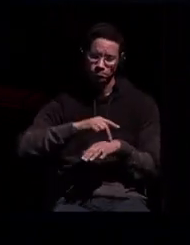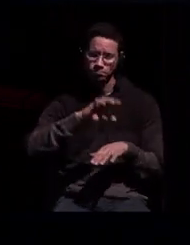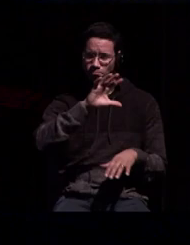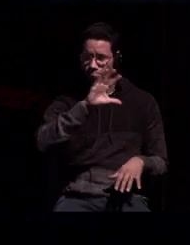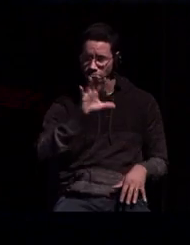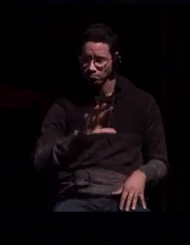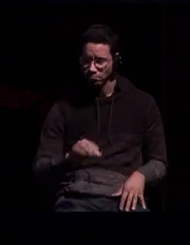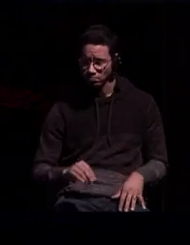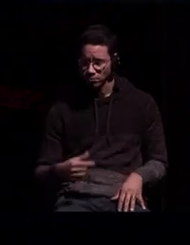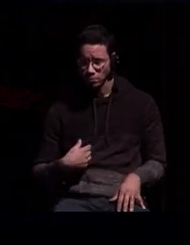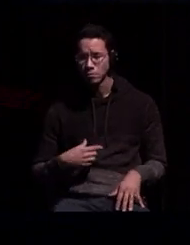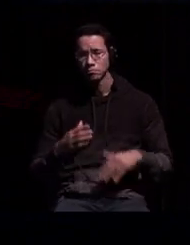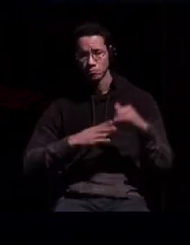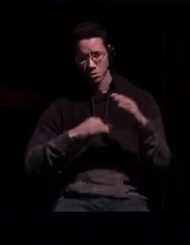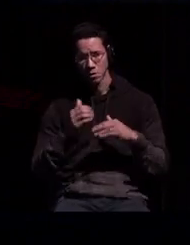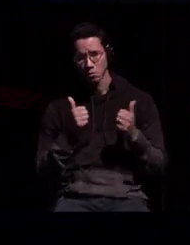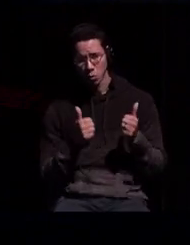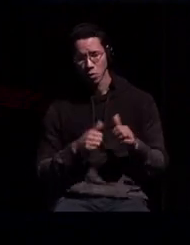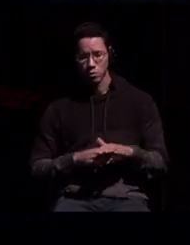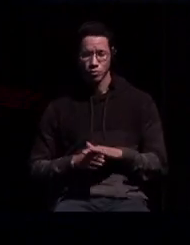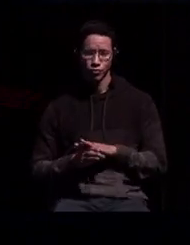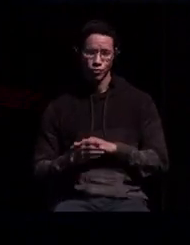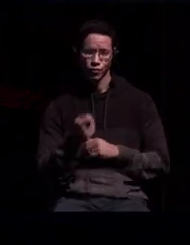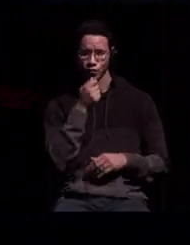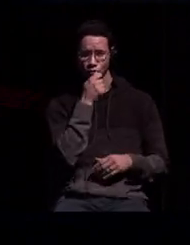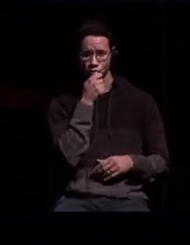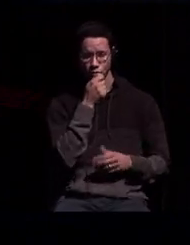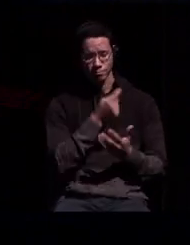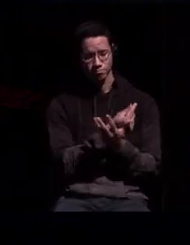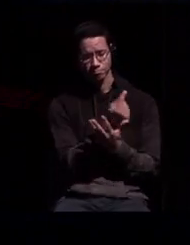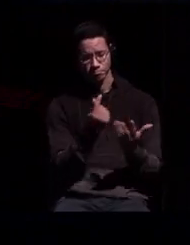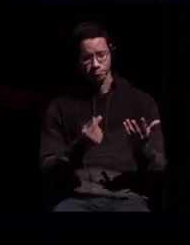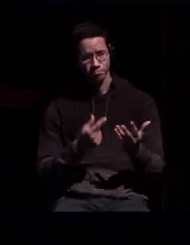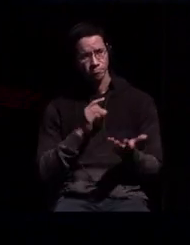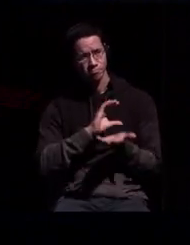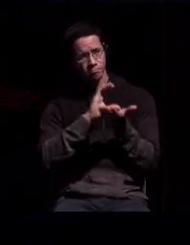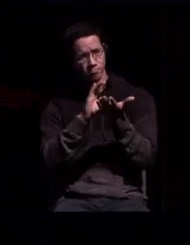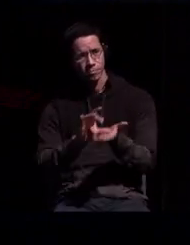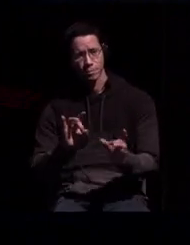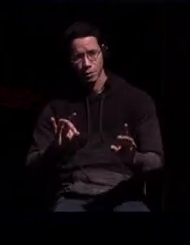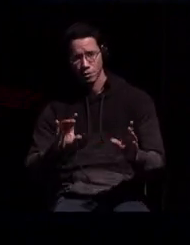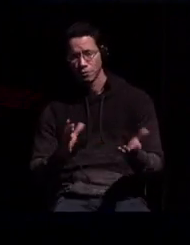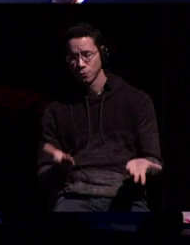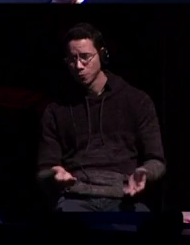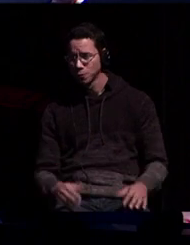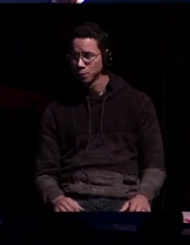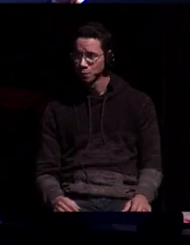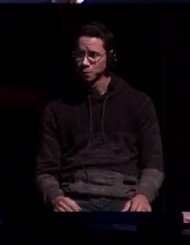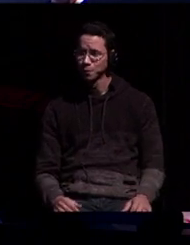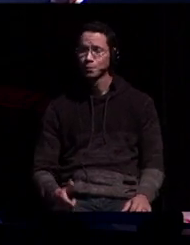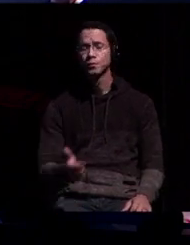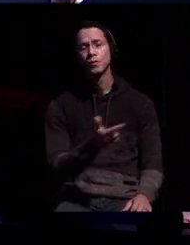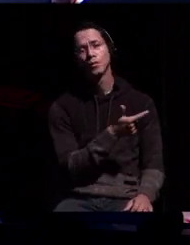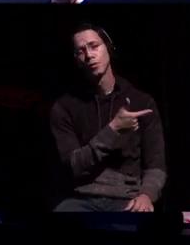especially with a gender-specific tourism budget. Another cause is that, frequently, instead of